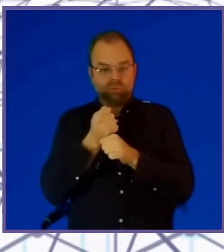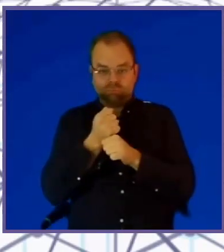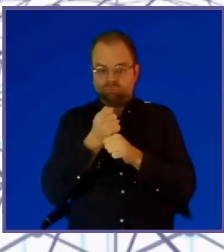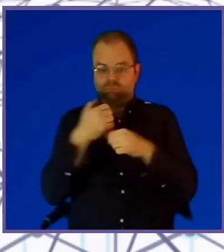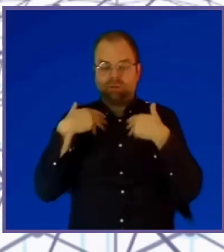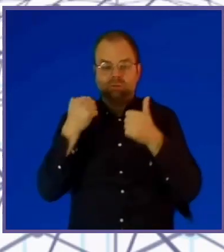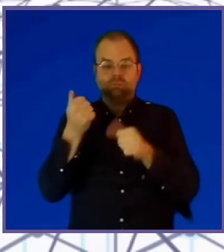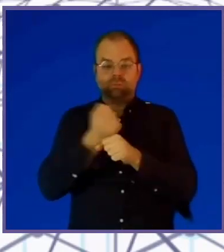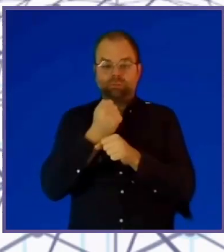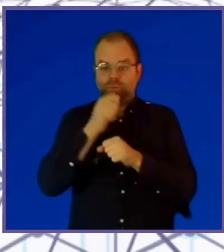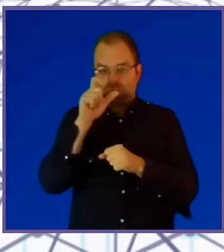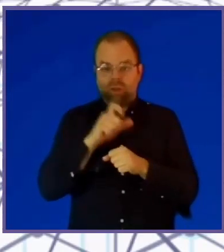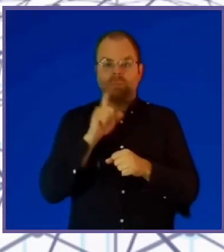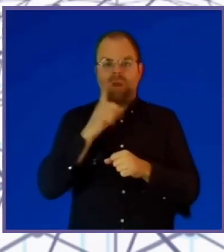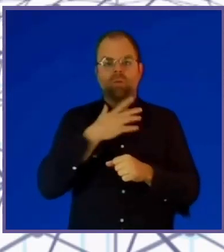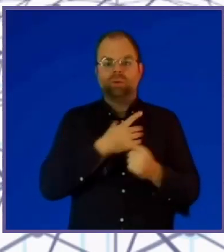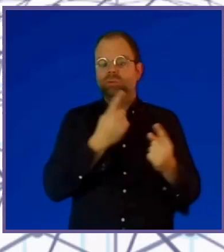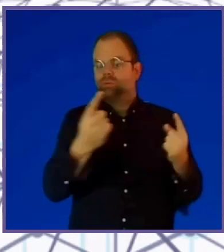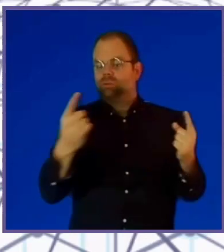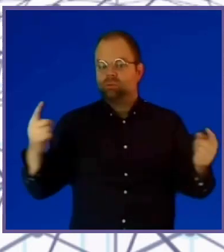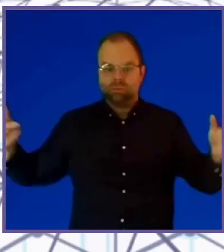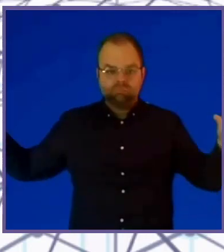CDC is a major distributor of wheelchair in Nepal.